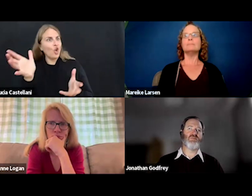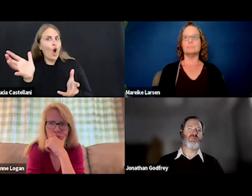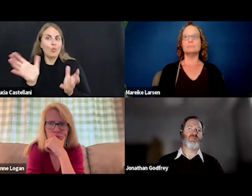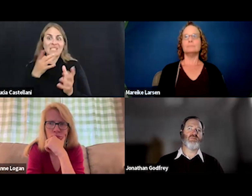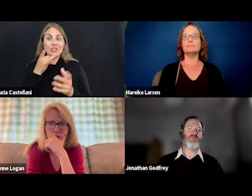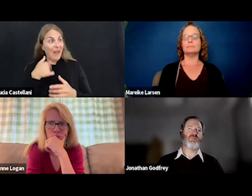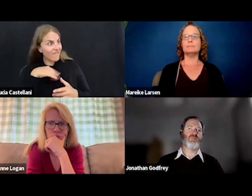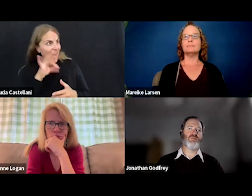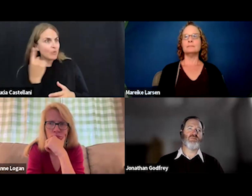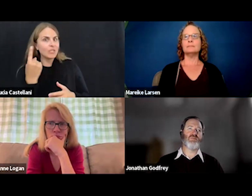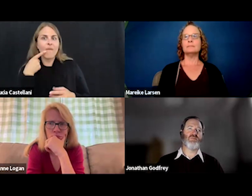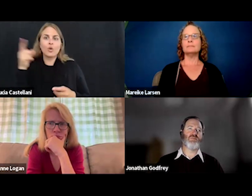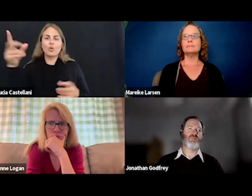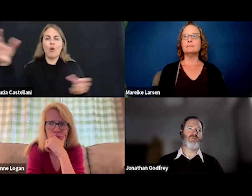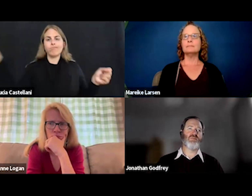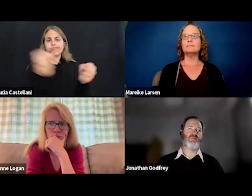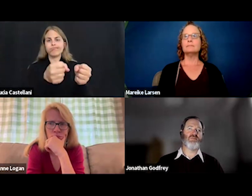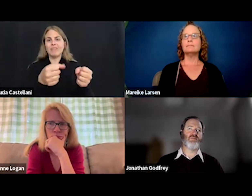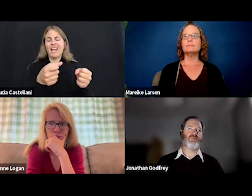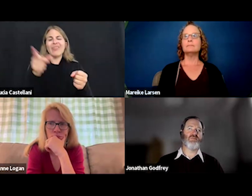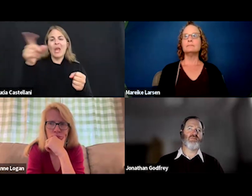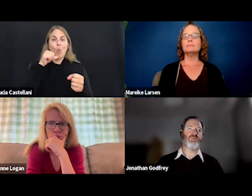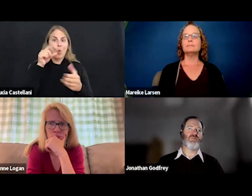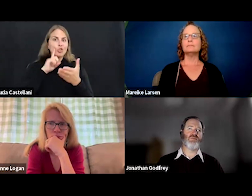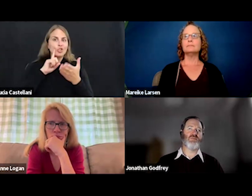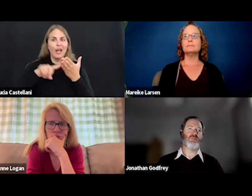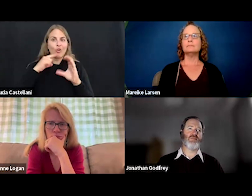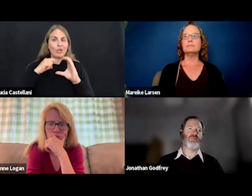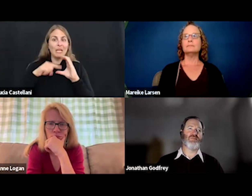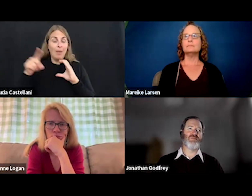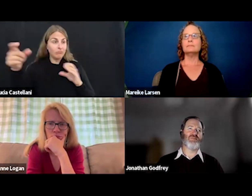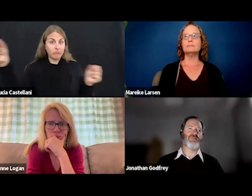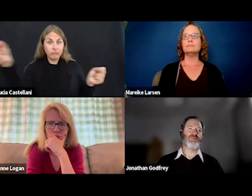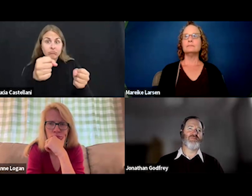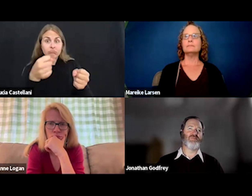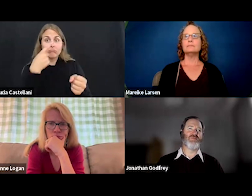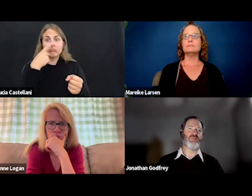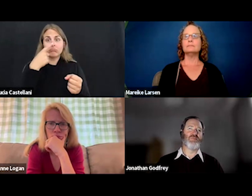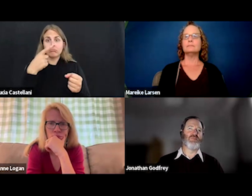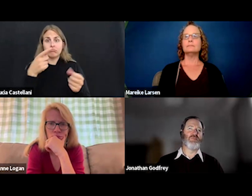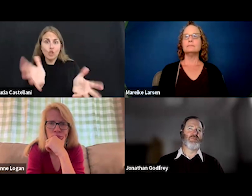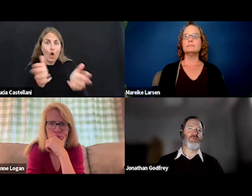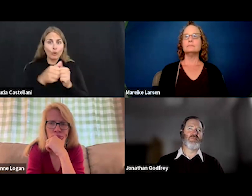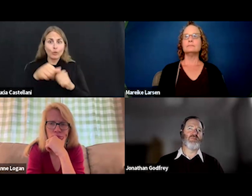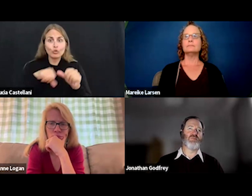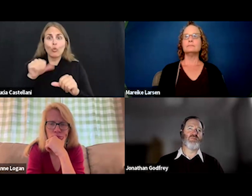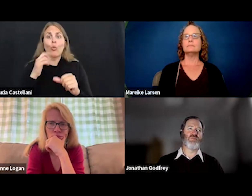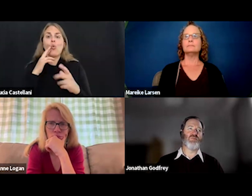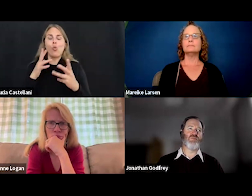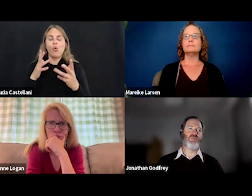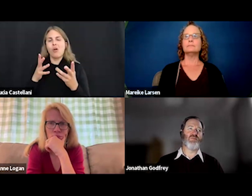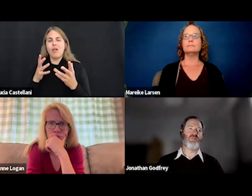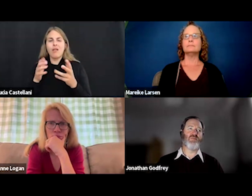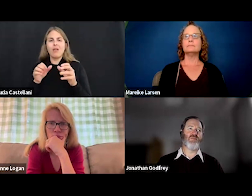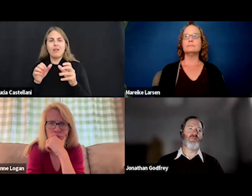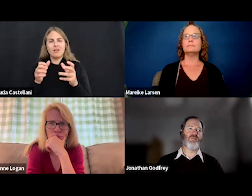And they're probably not checking their email. So can your friends-- and can you build this peer-to-peer network